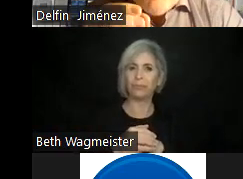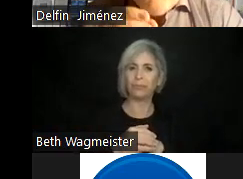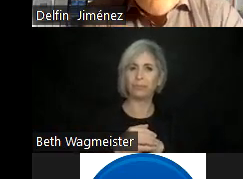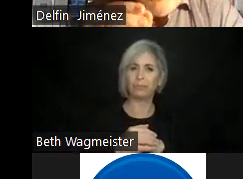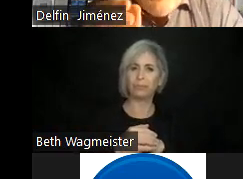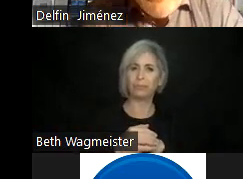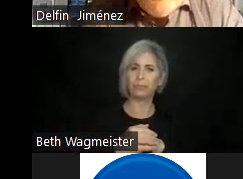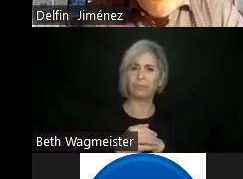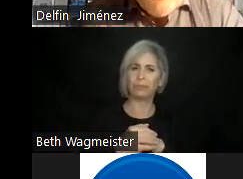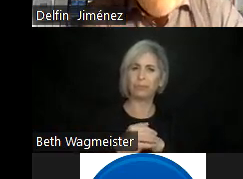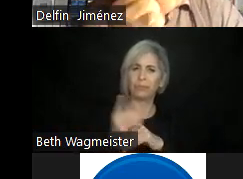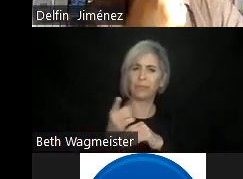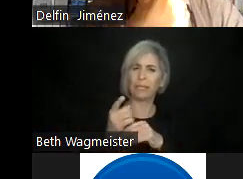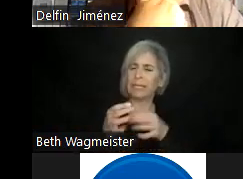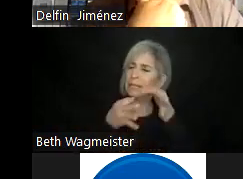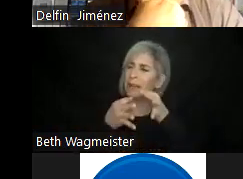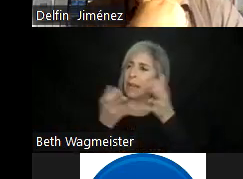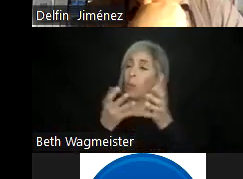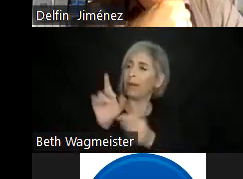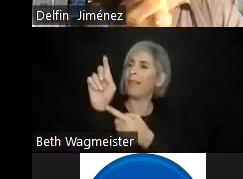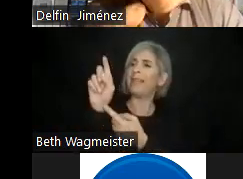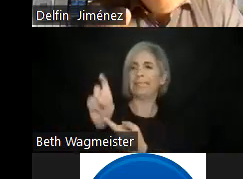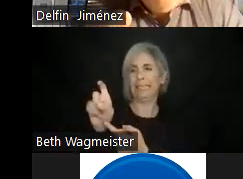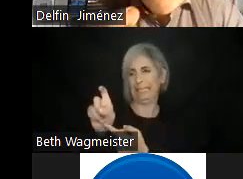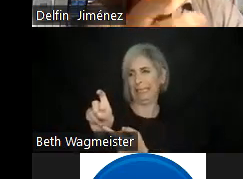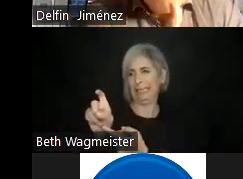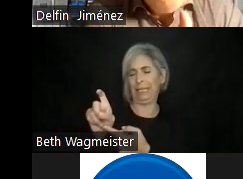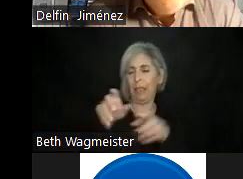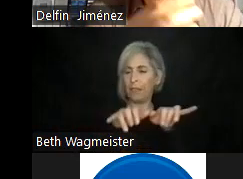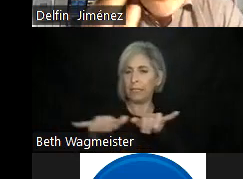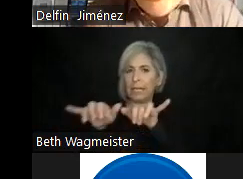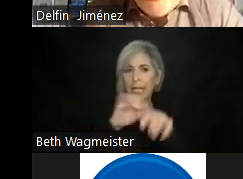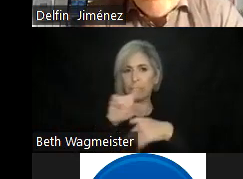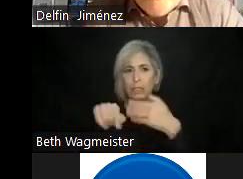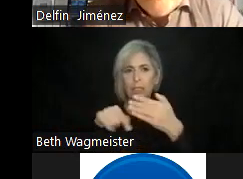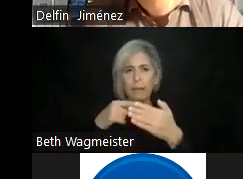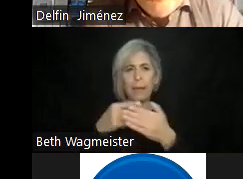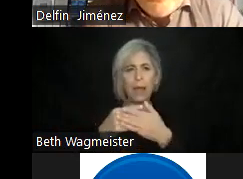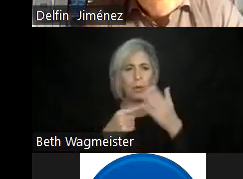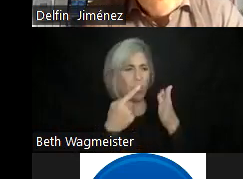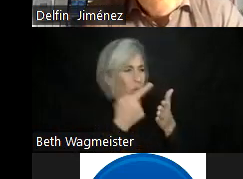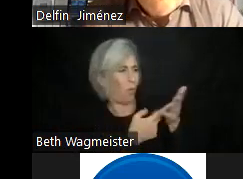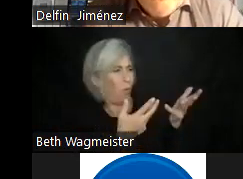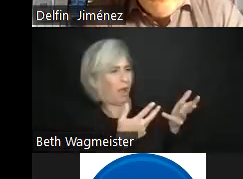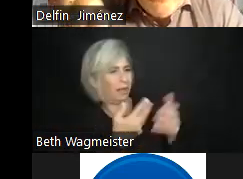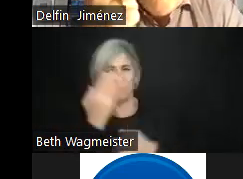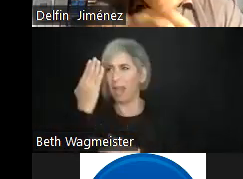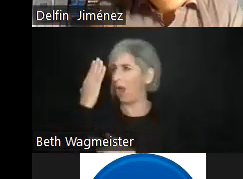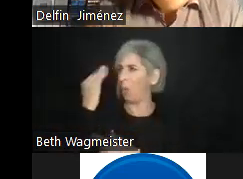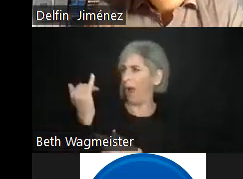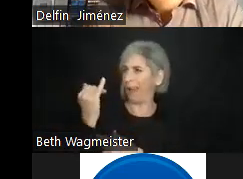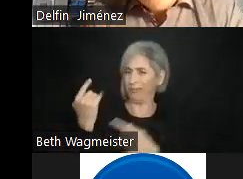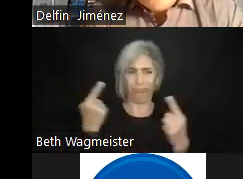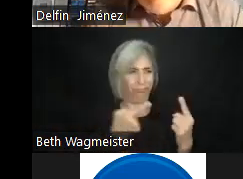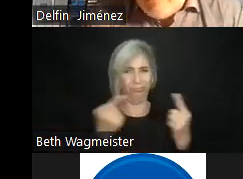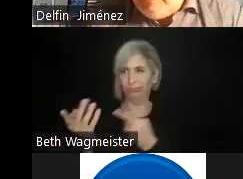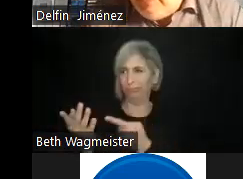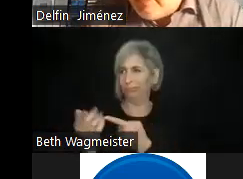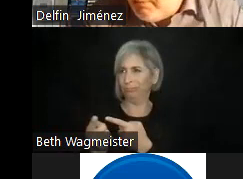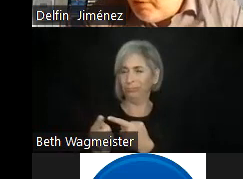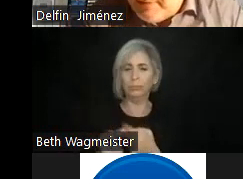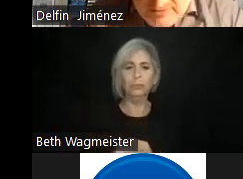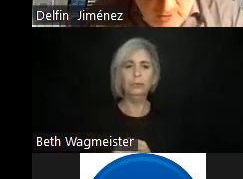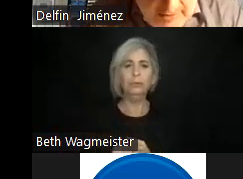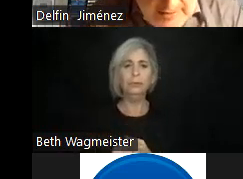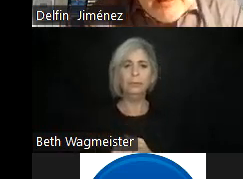defined needs. This standard is about what, why the things. And then in the example of the toilet,